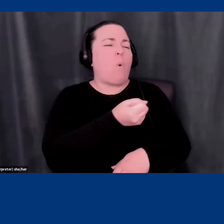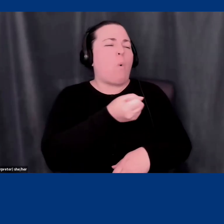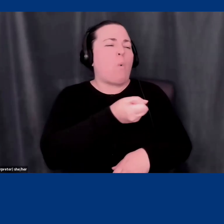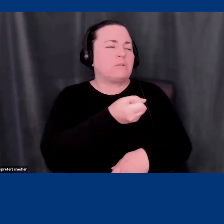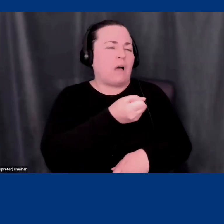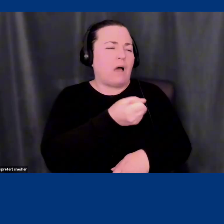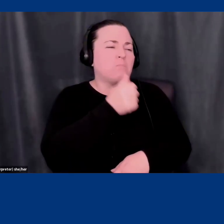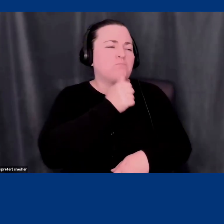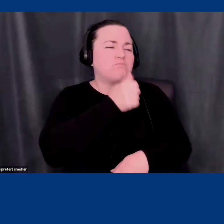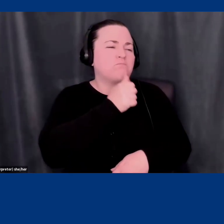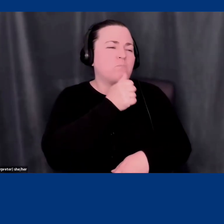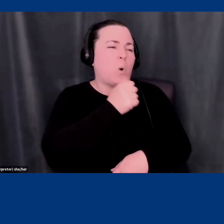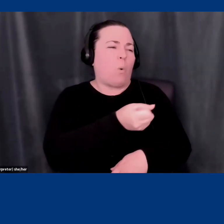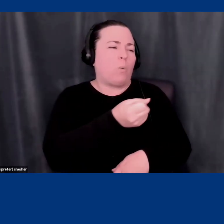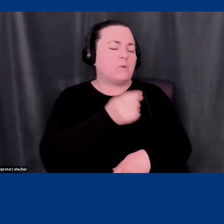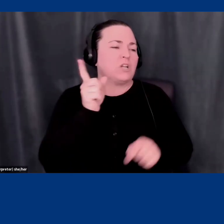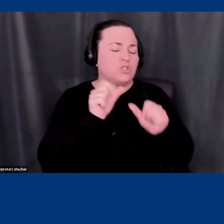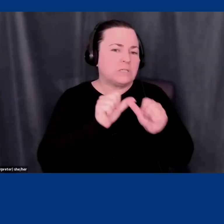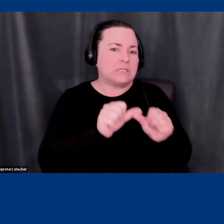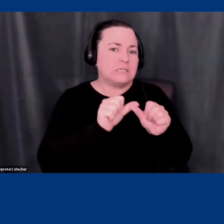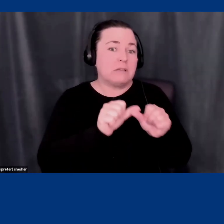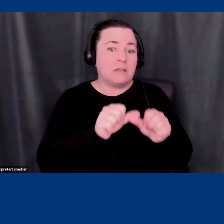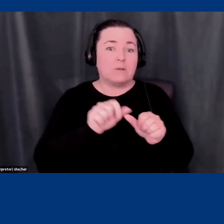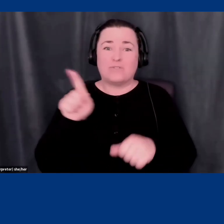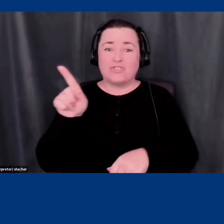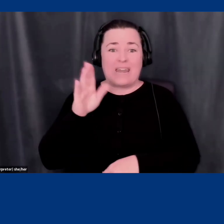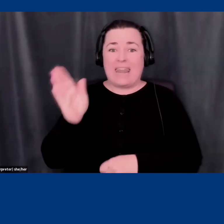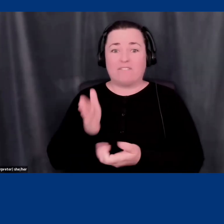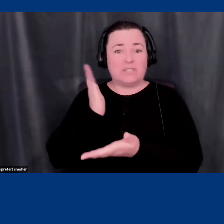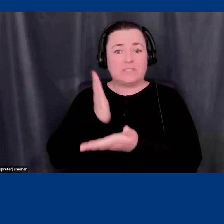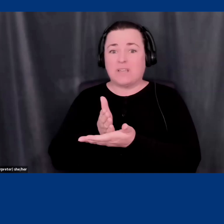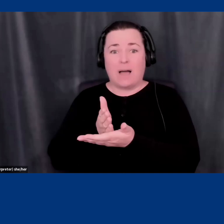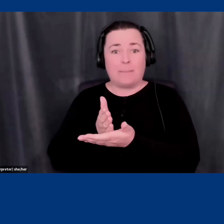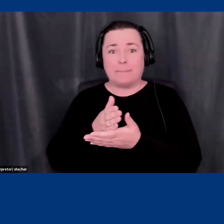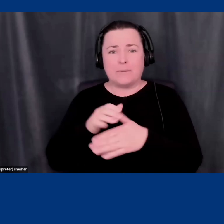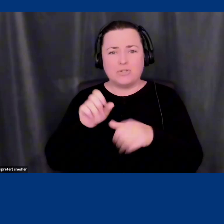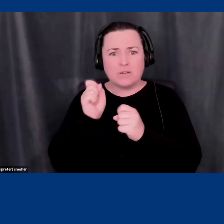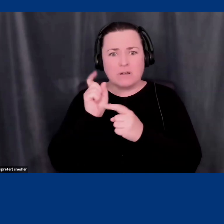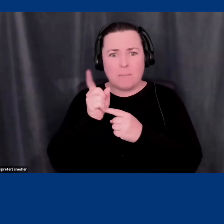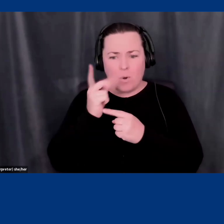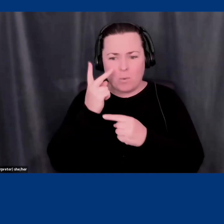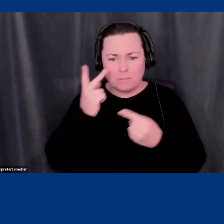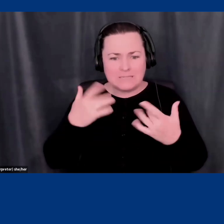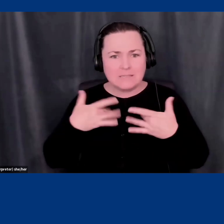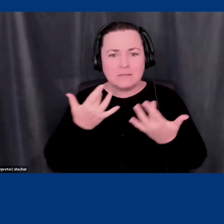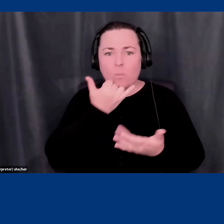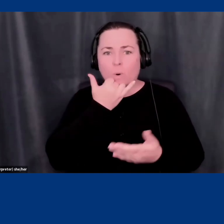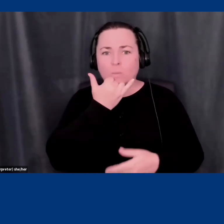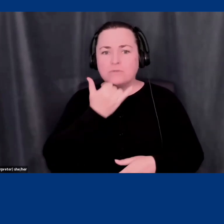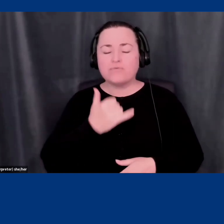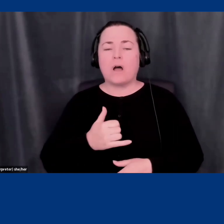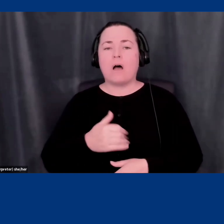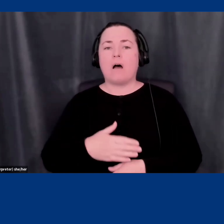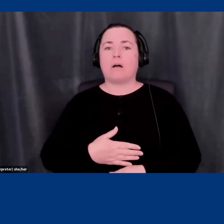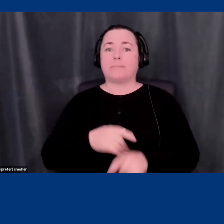she was doing. She didn't even stop to take a moment to see what was going on. Also in my second pregnancy I